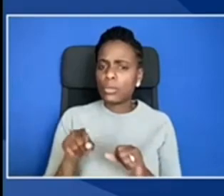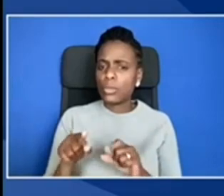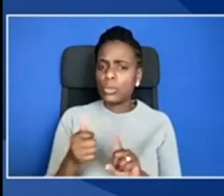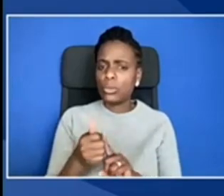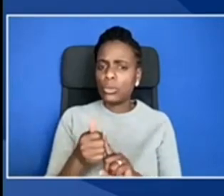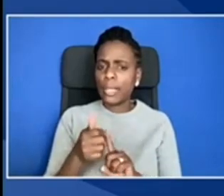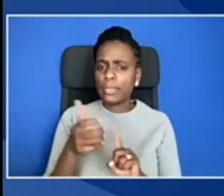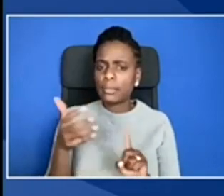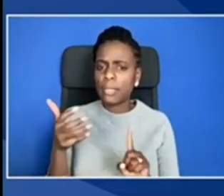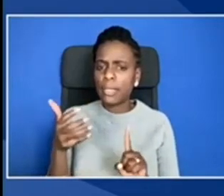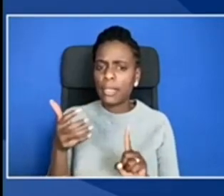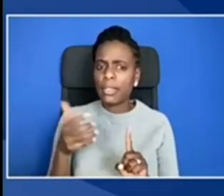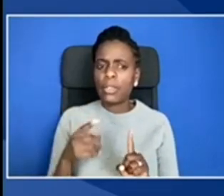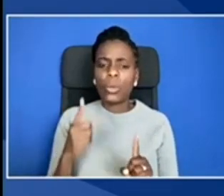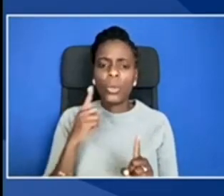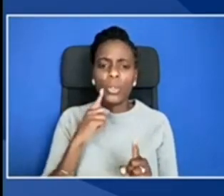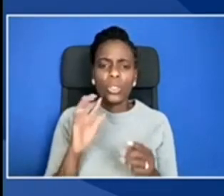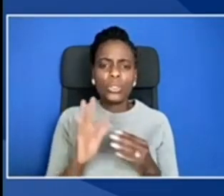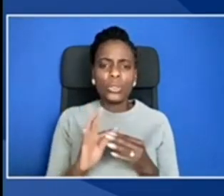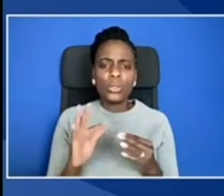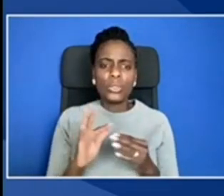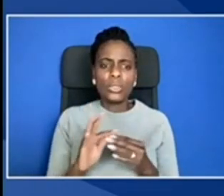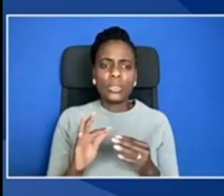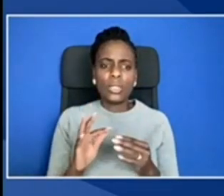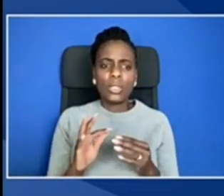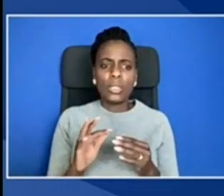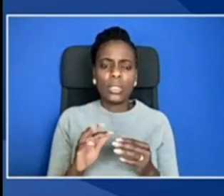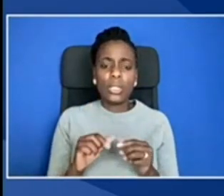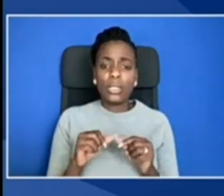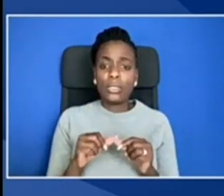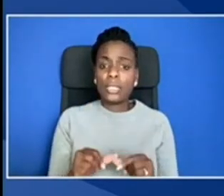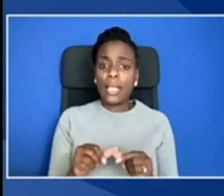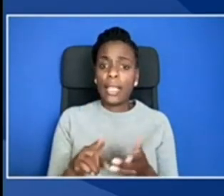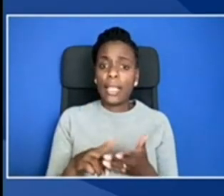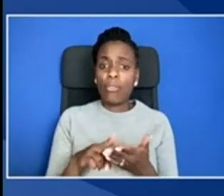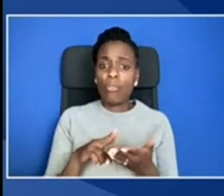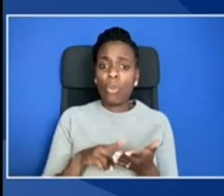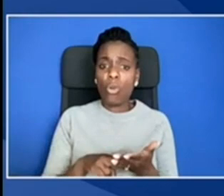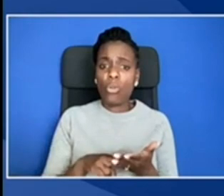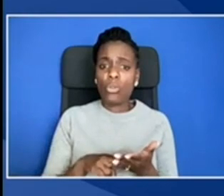We heard you say staying enrolled and one of our questions is, do you have the same